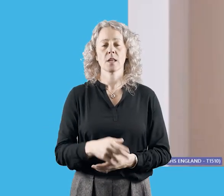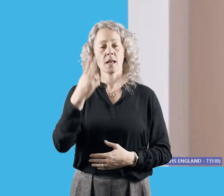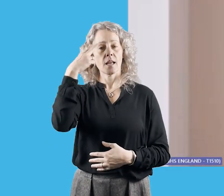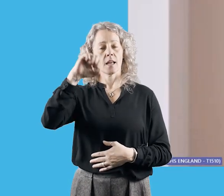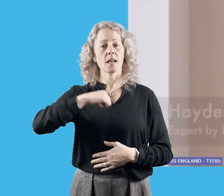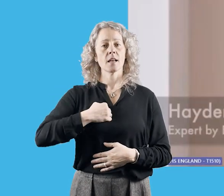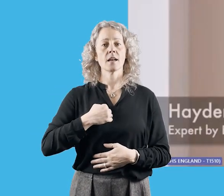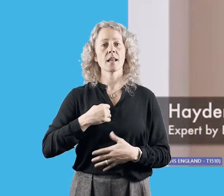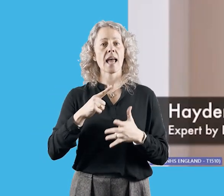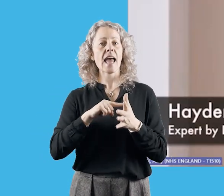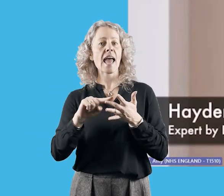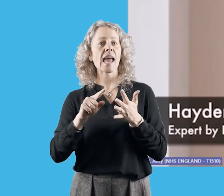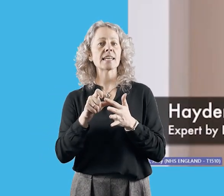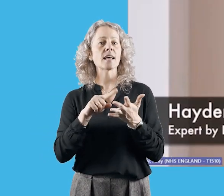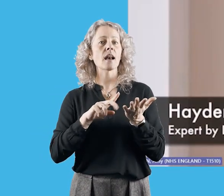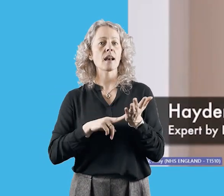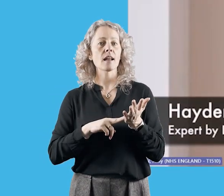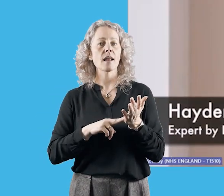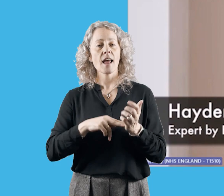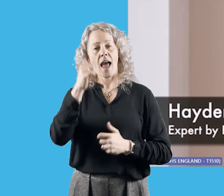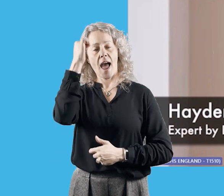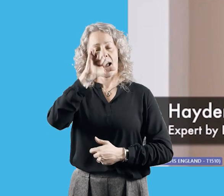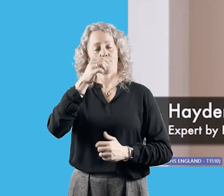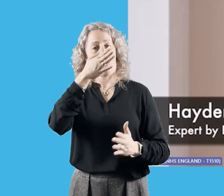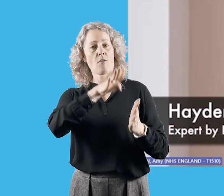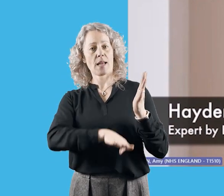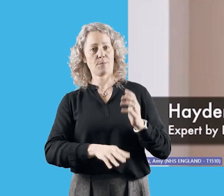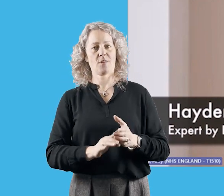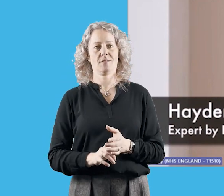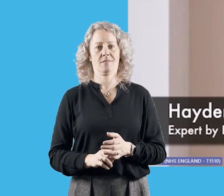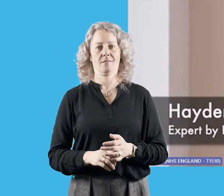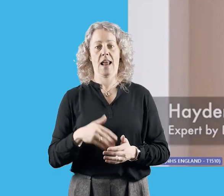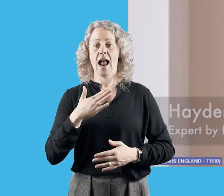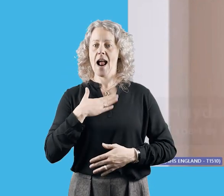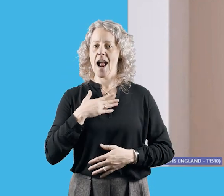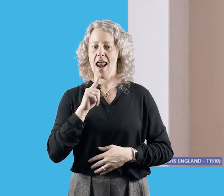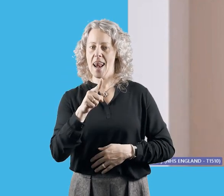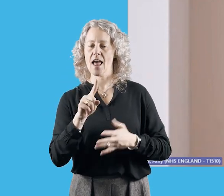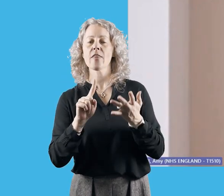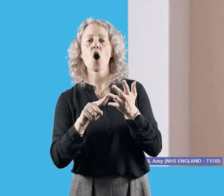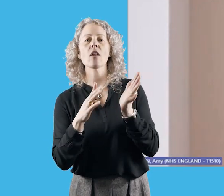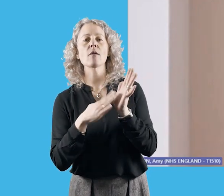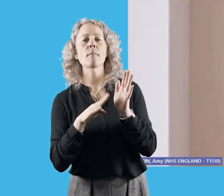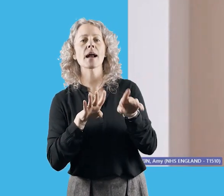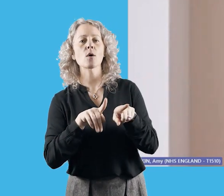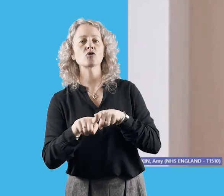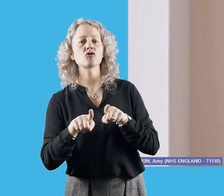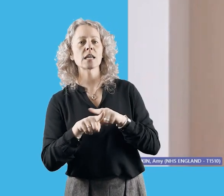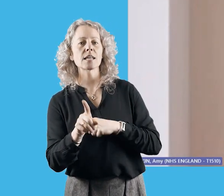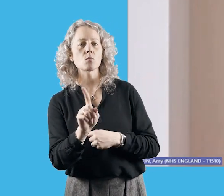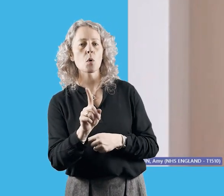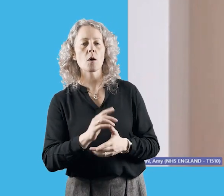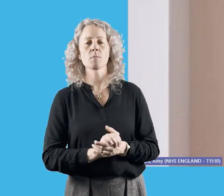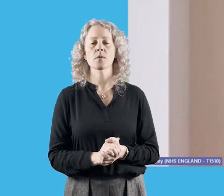My name is Hayden. I'm an expert like experience and what I've really liked about doing the Oliver McGowan project is